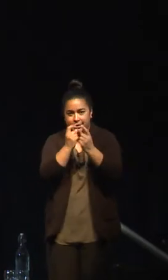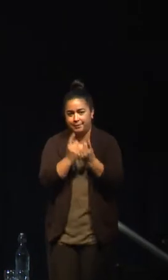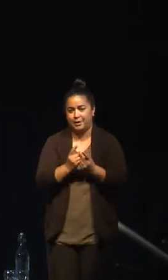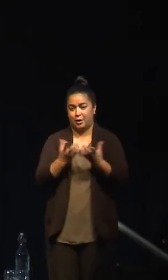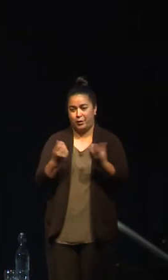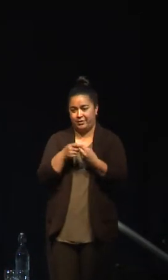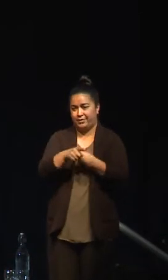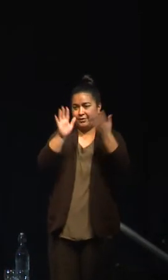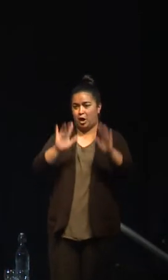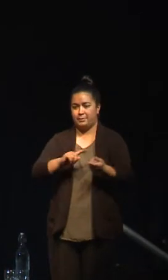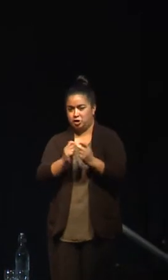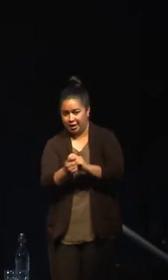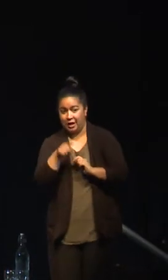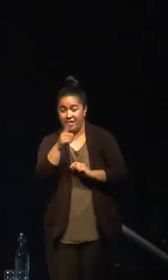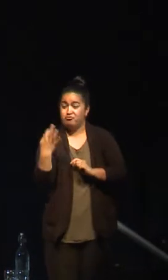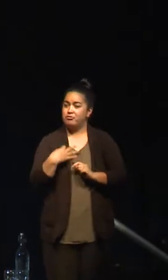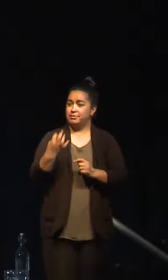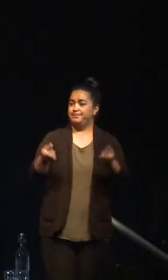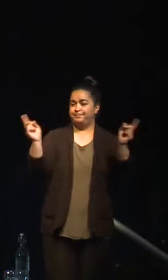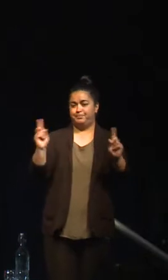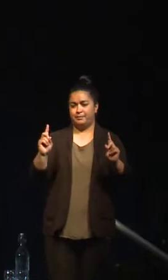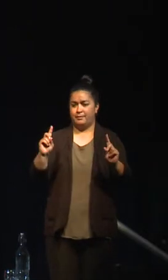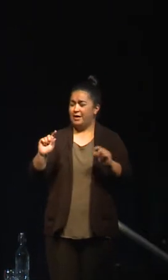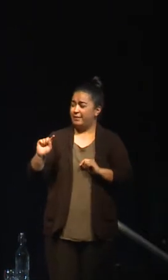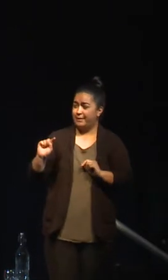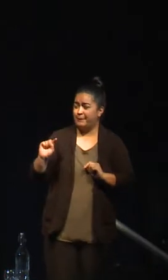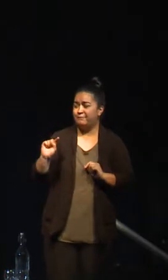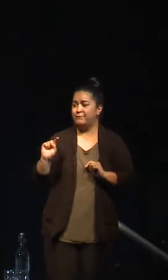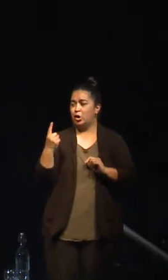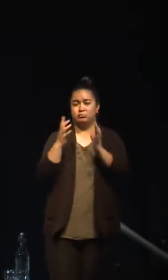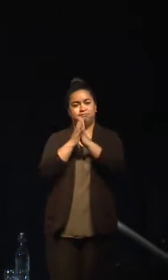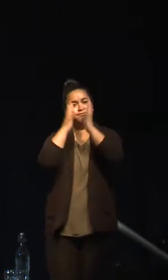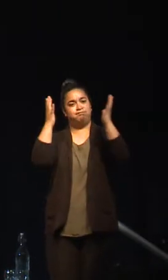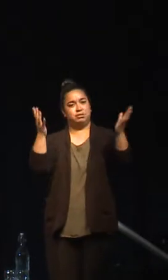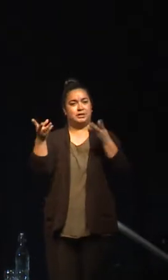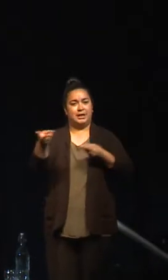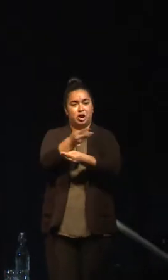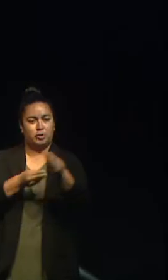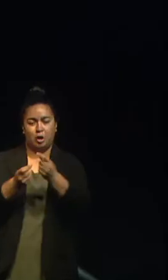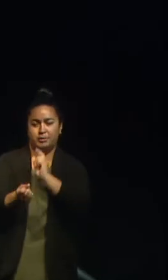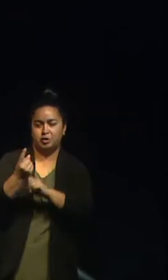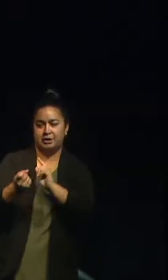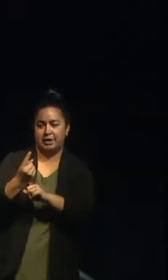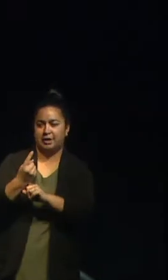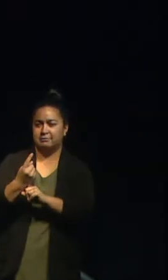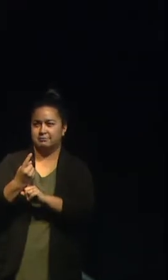represents the single greatest economic opportunity in at least a generation. And I know we don't